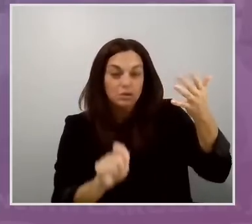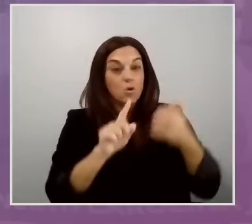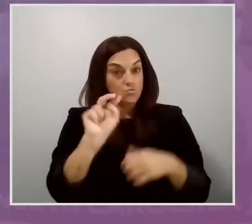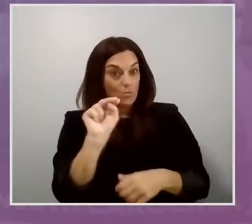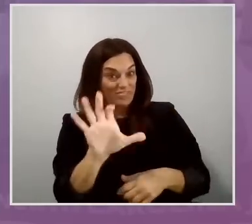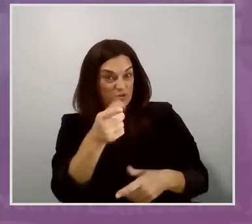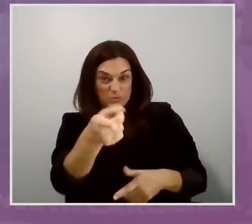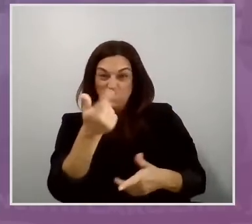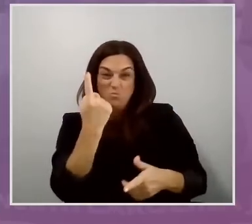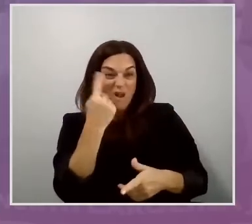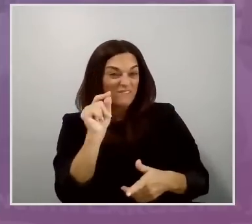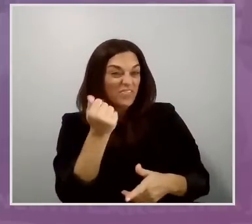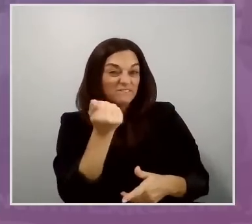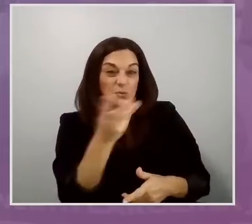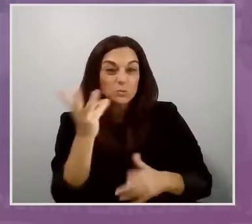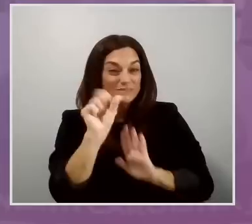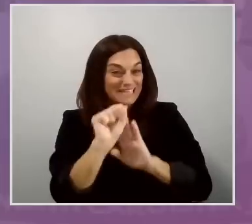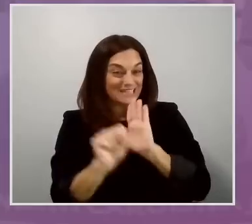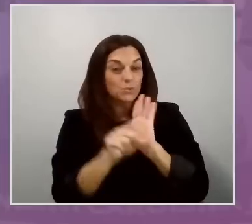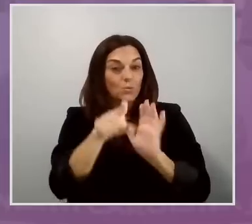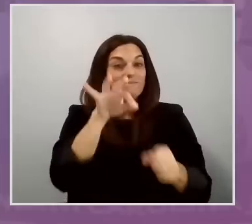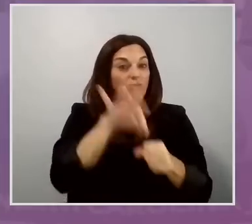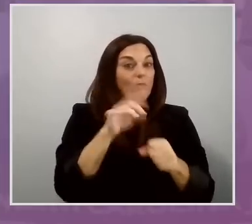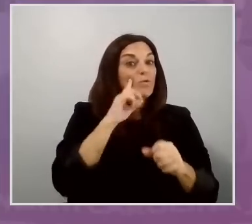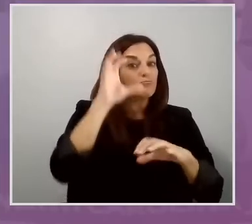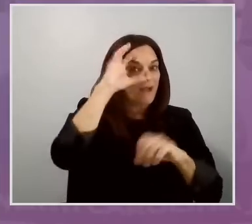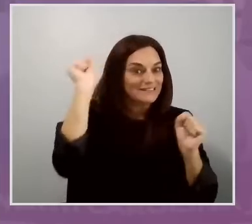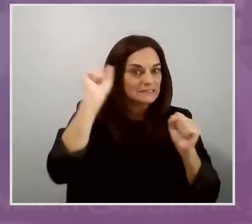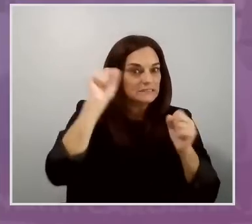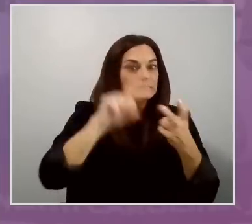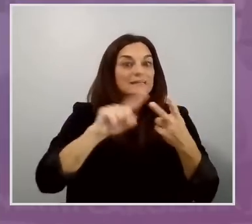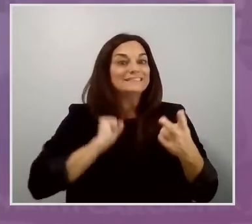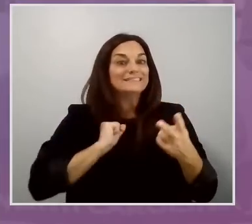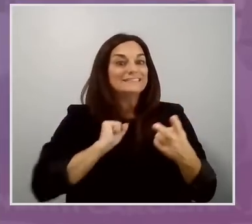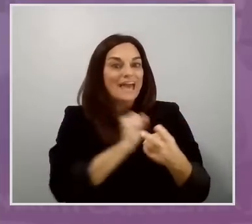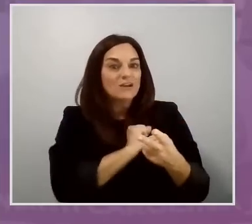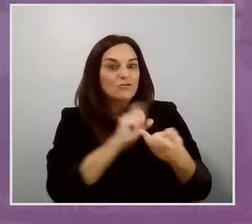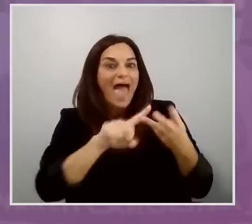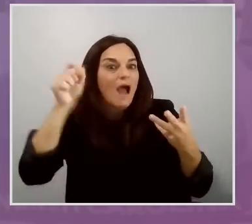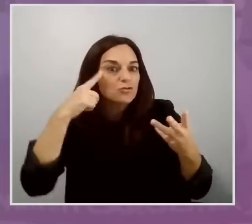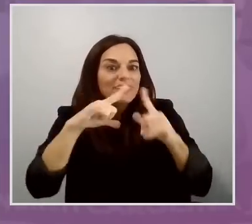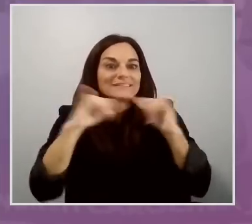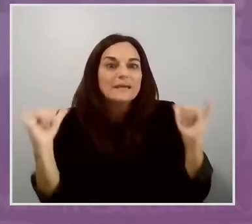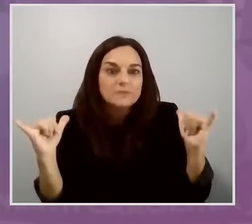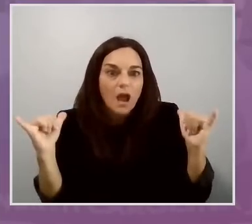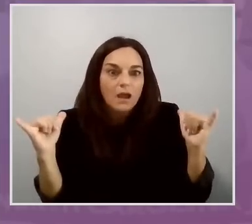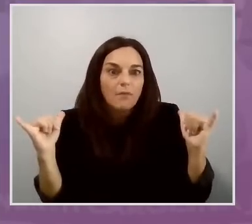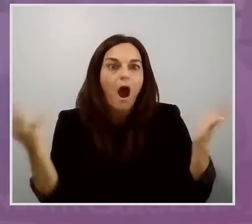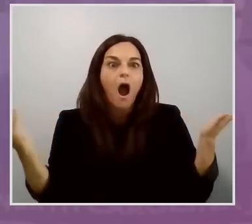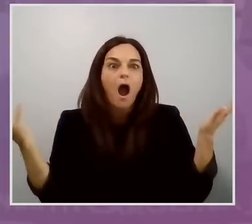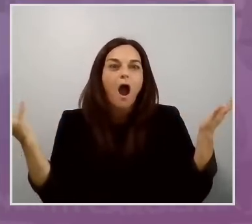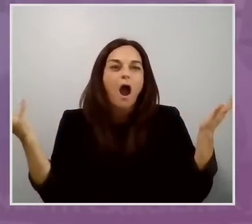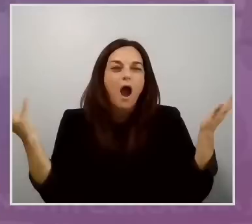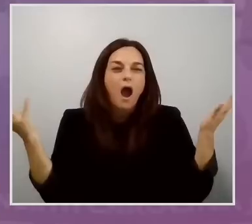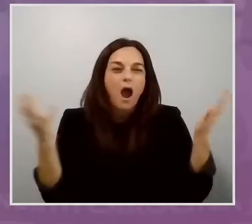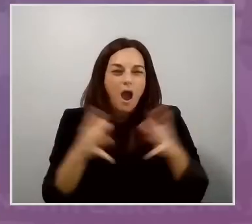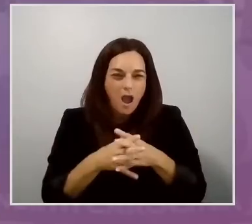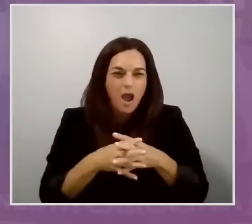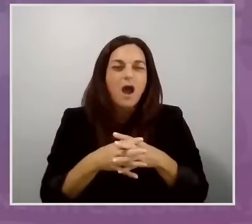TELL WITH THIS UP AND DOWN THE TICKET. IN NORTH CAROLINA, YOU ARE ONE OF THE FEW STATES, YOU ARE